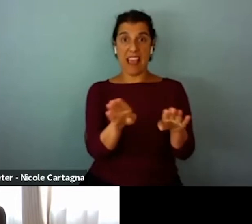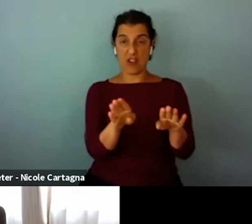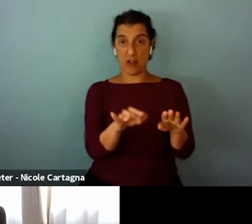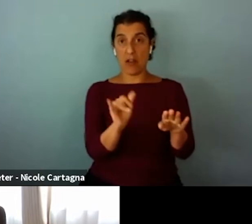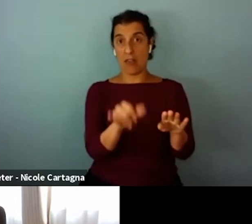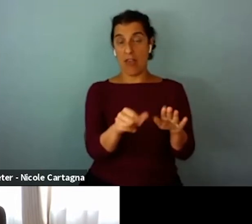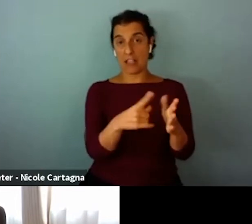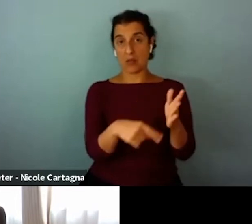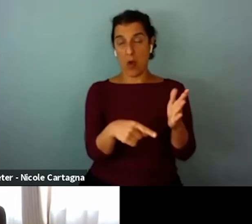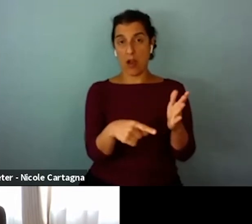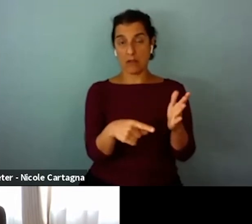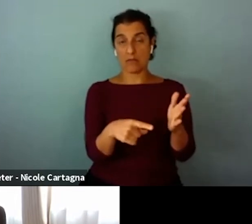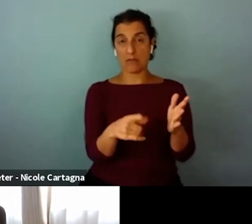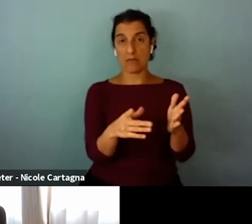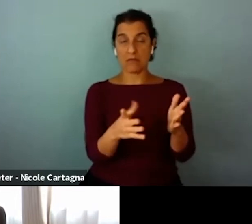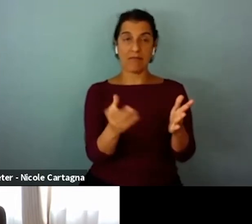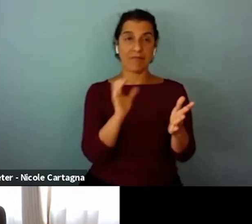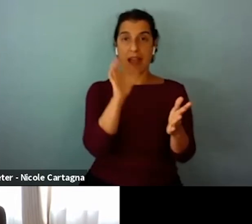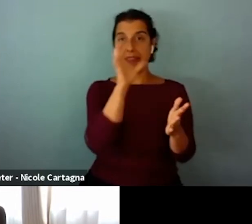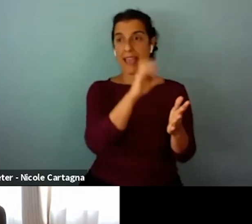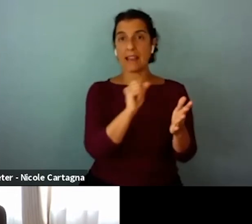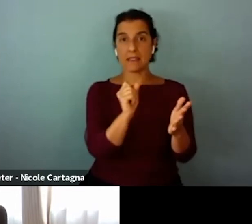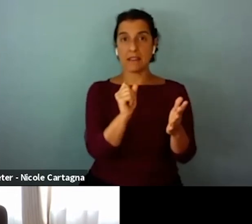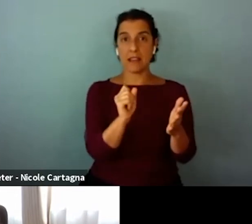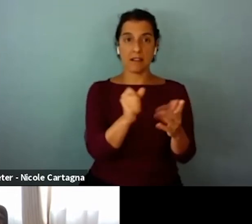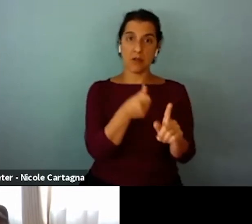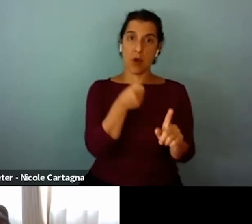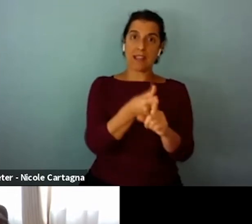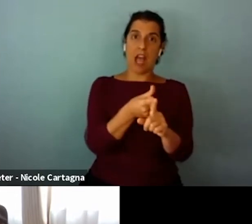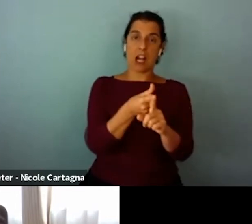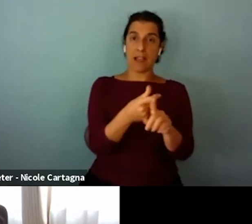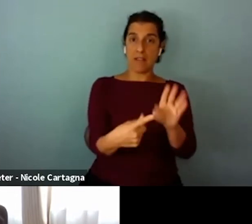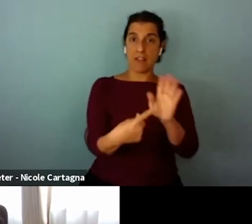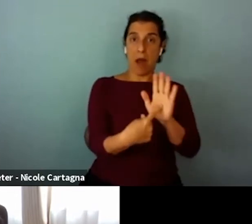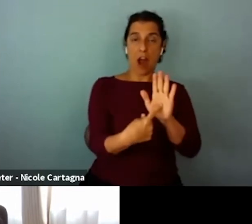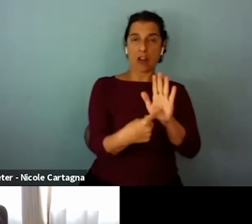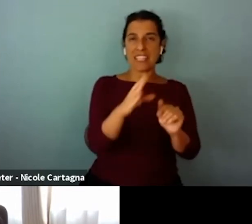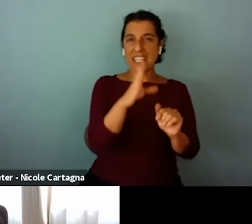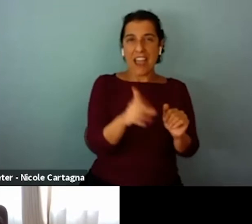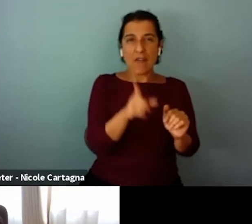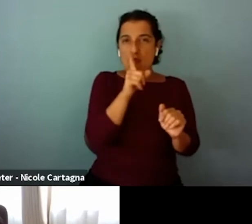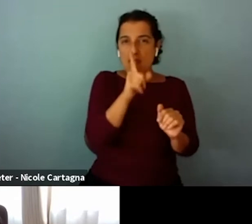um i guess the the autonomy of the model is you never really know exactly what's going to happen